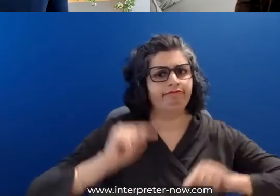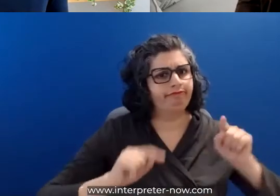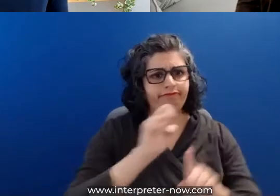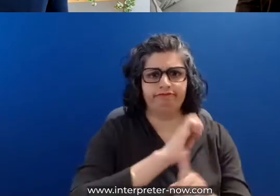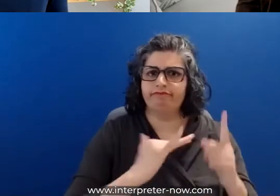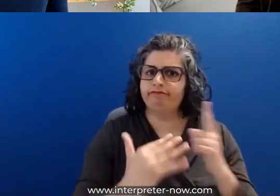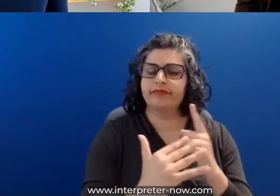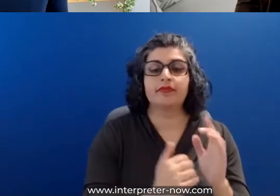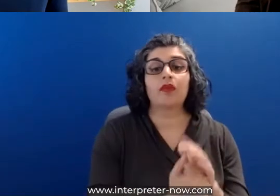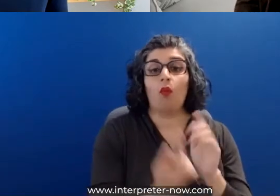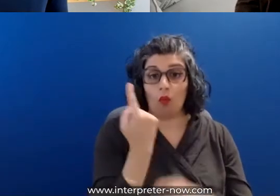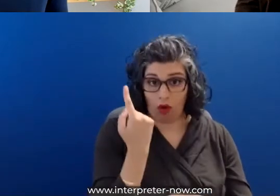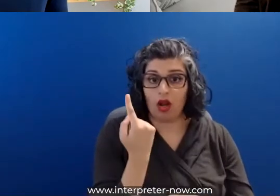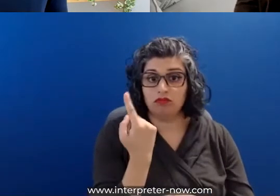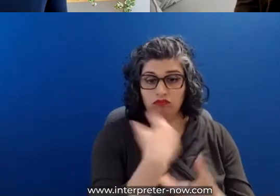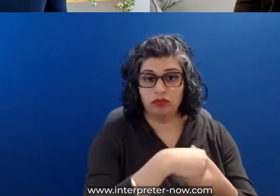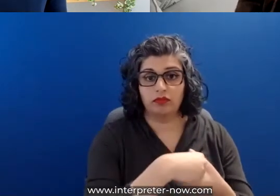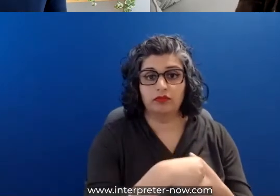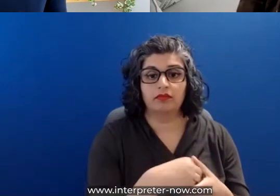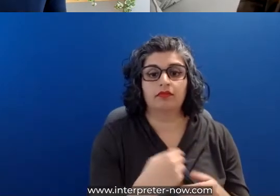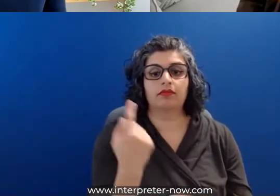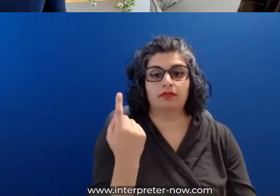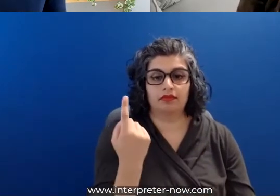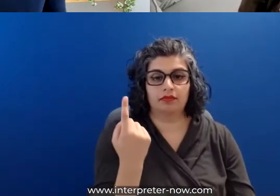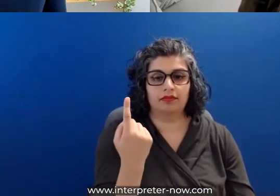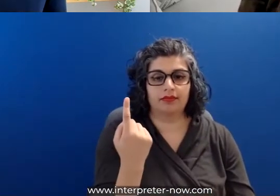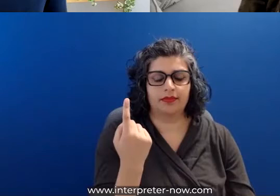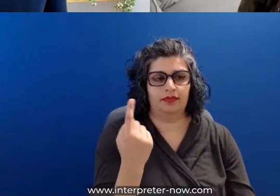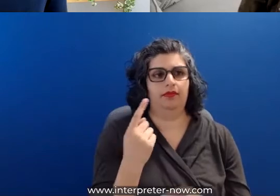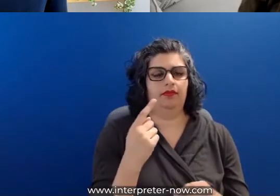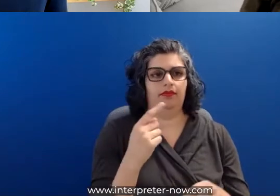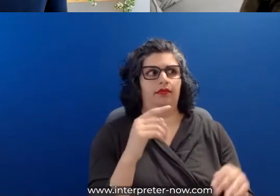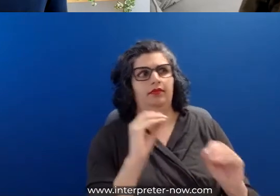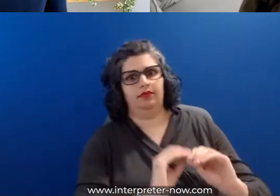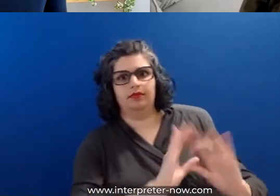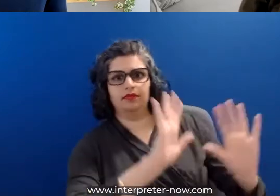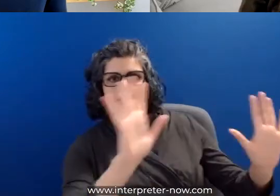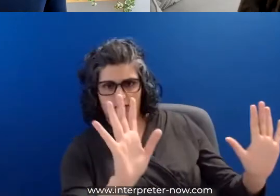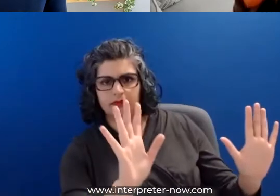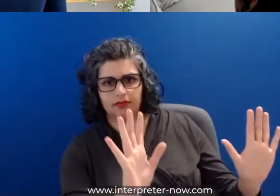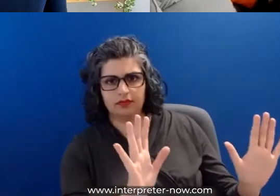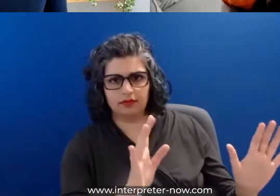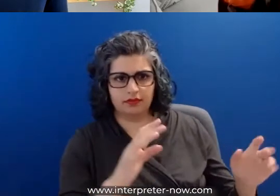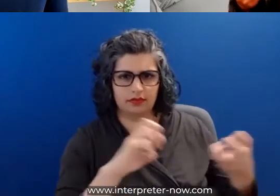one of which is more on its face problematic and potentially harmful, and the other which